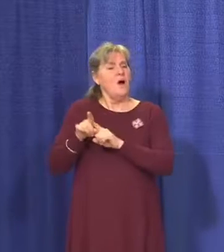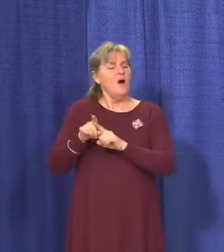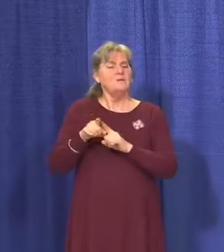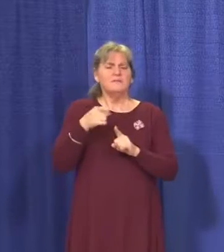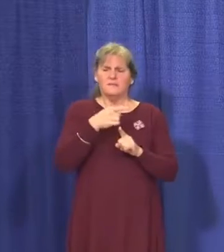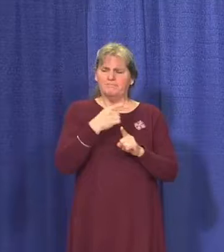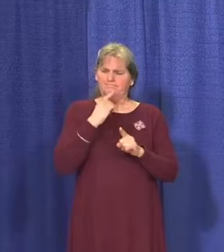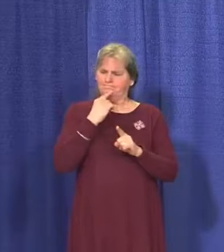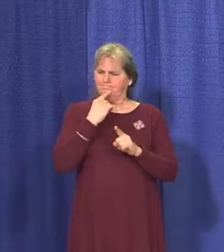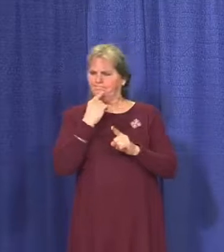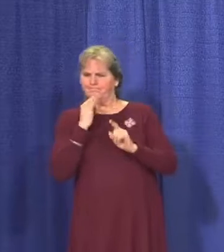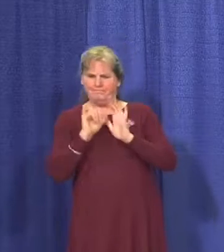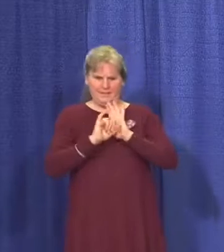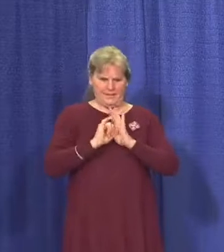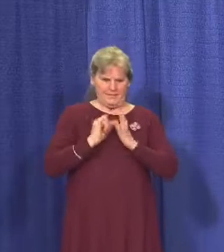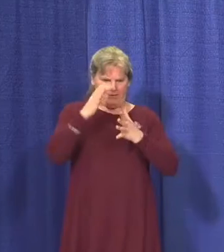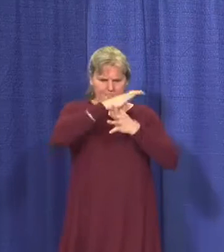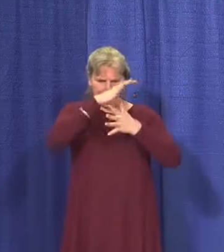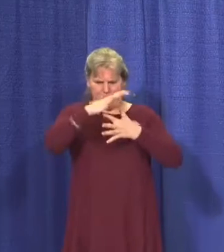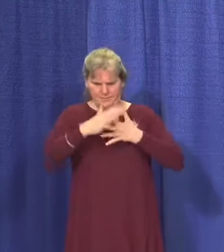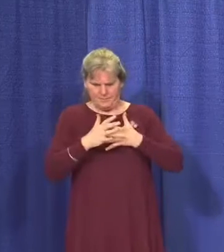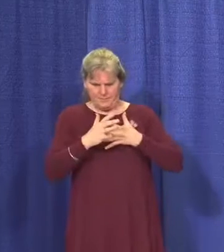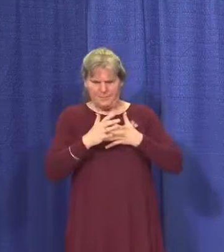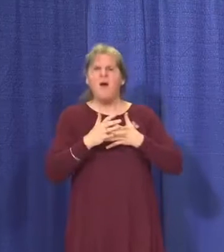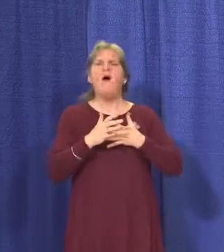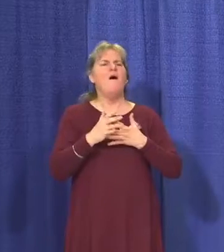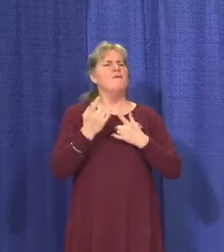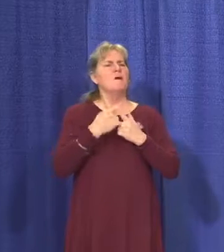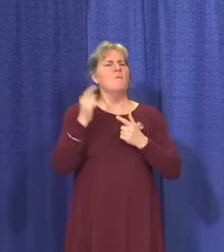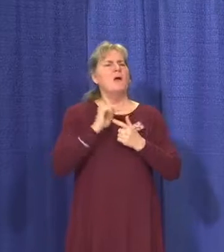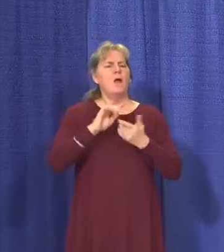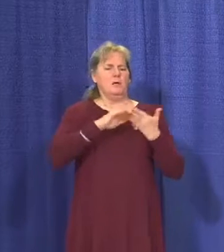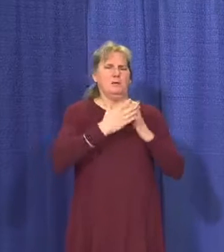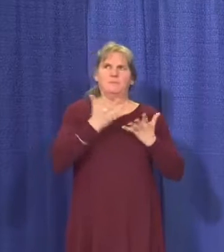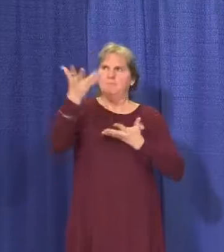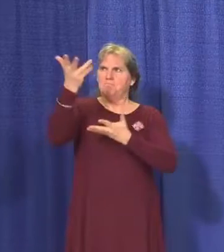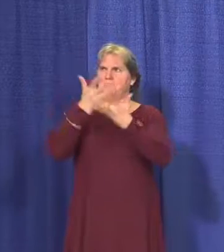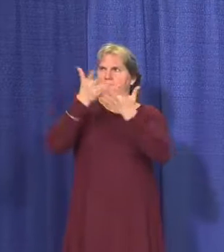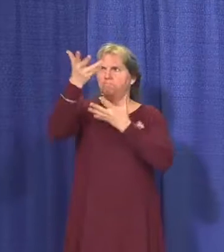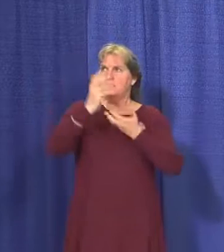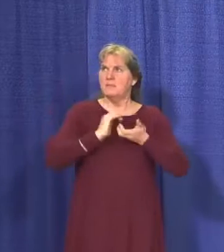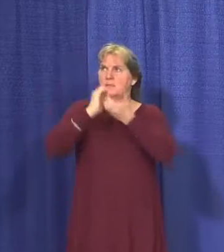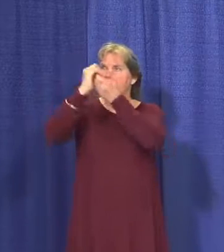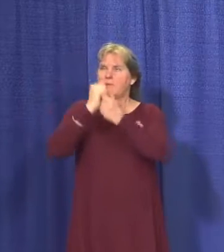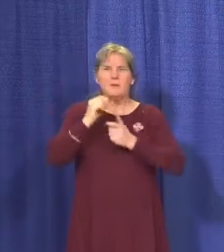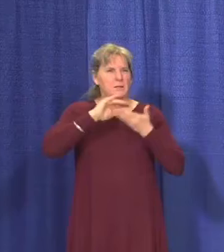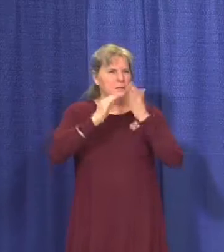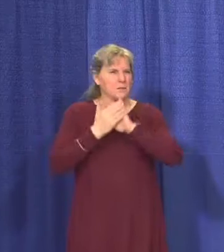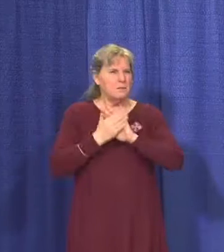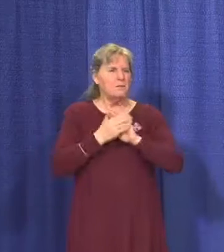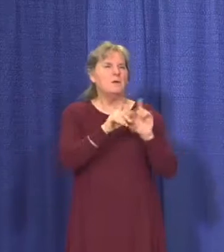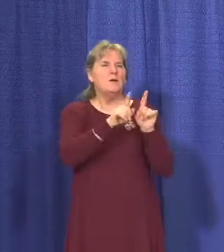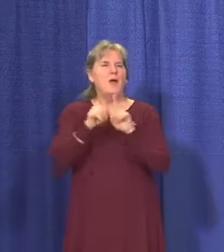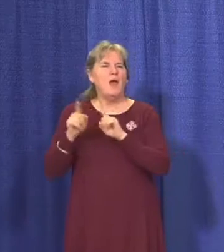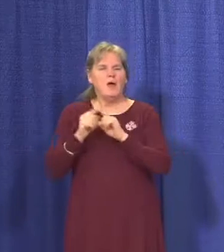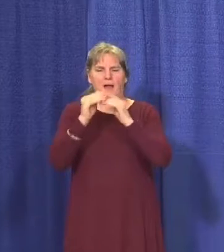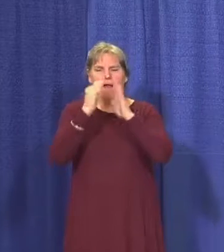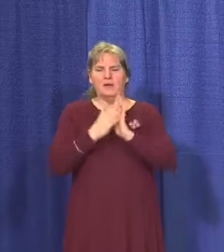priorities identified through community partnerships, through community engagement, and through housing needs